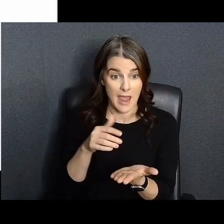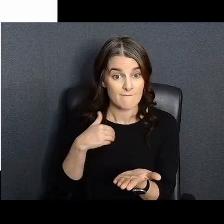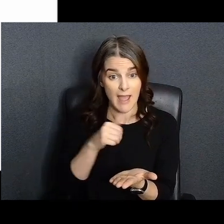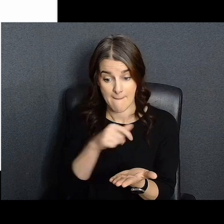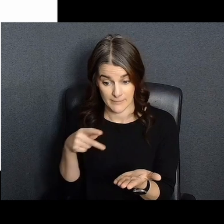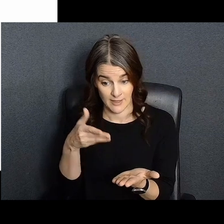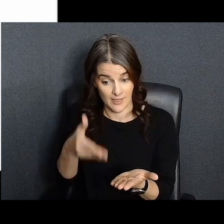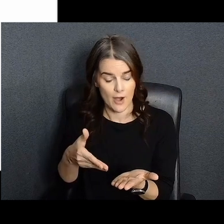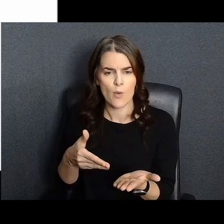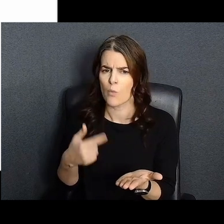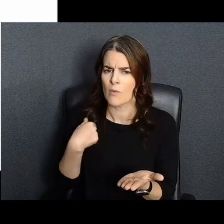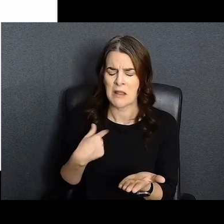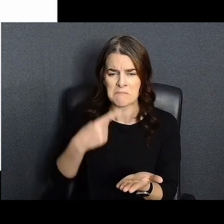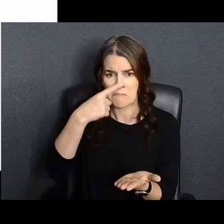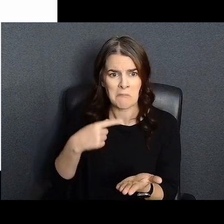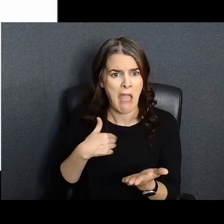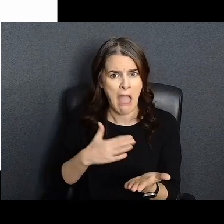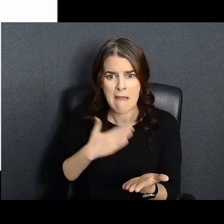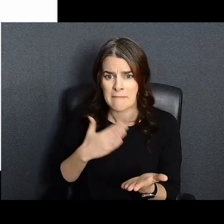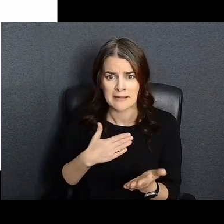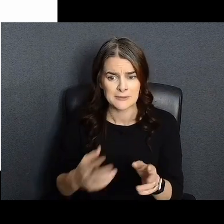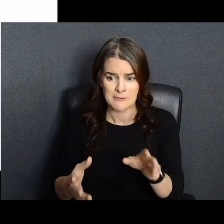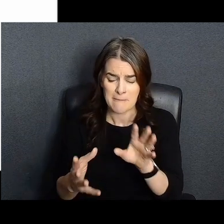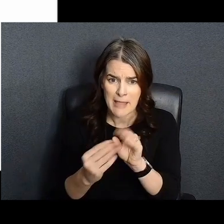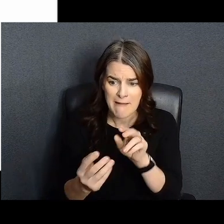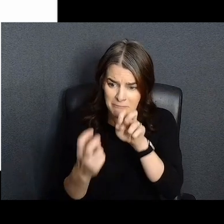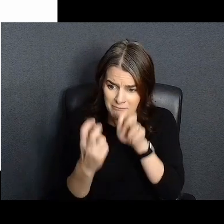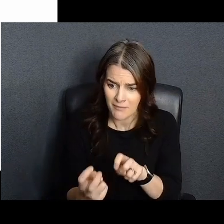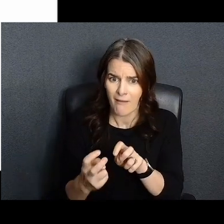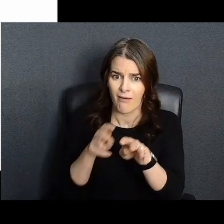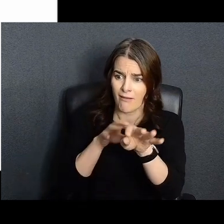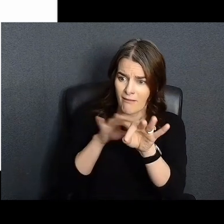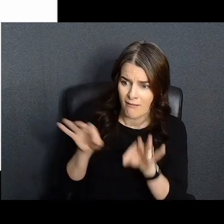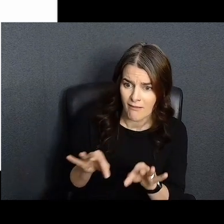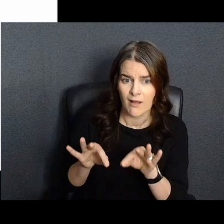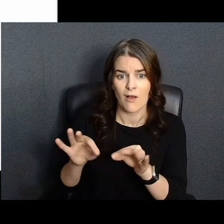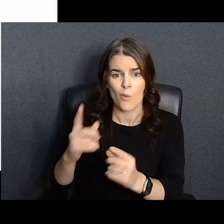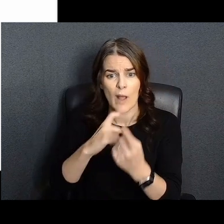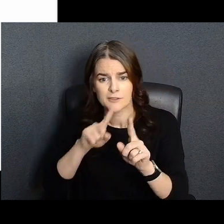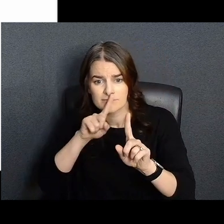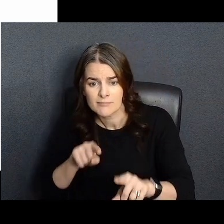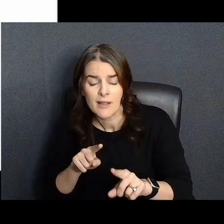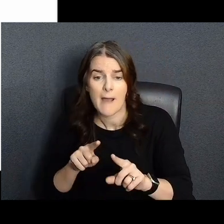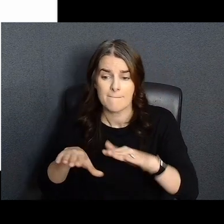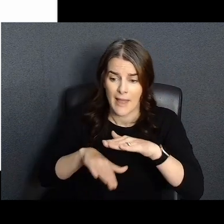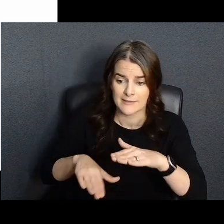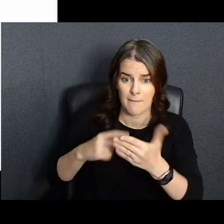we're happy to meet with you and answer questions. Go over some of that basic programming, and provide some troubleshooting support